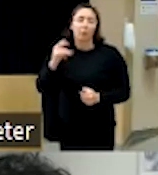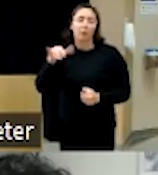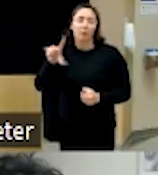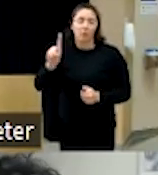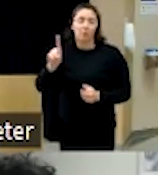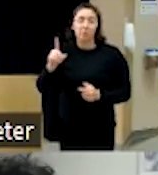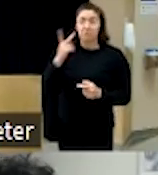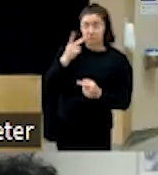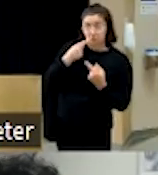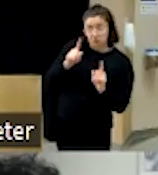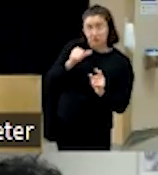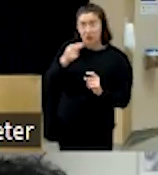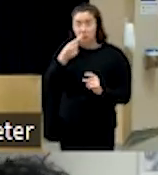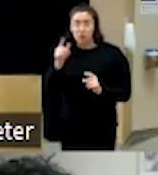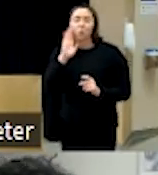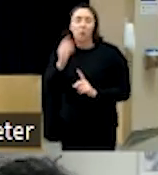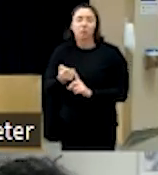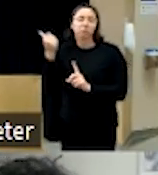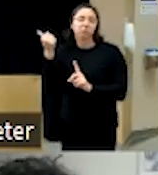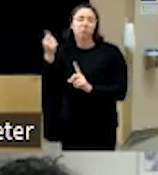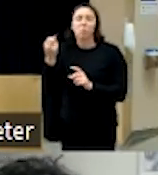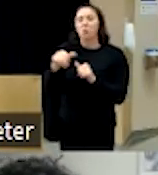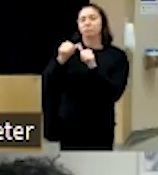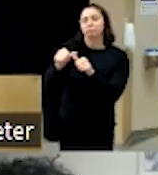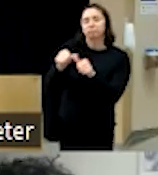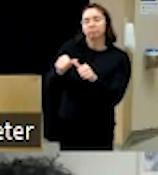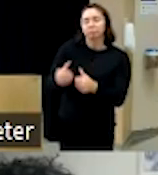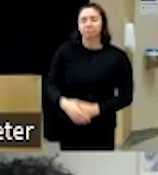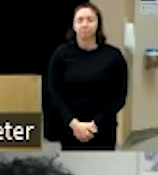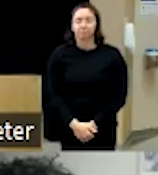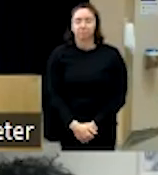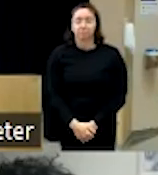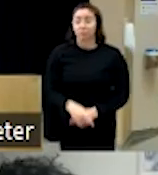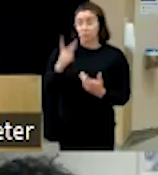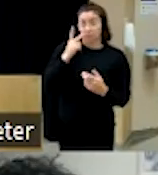and whether if they work what they actually do is they're really an improvement or is it just